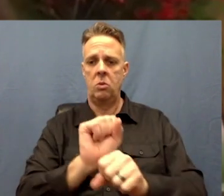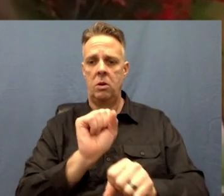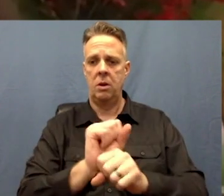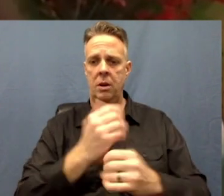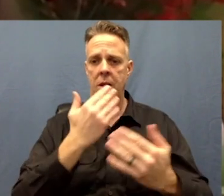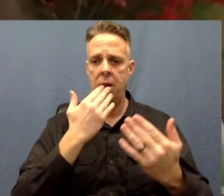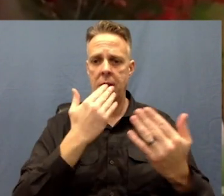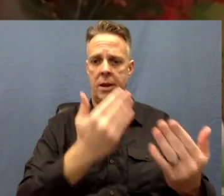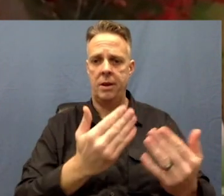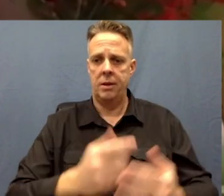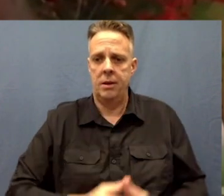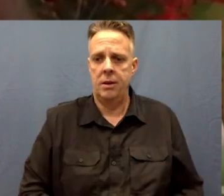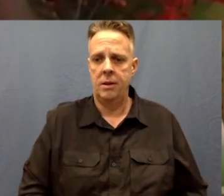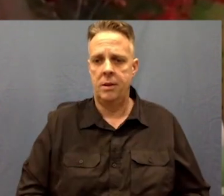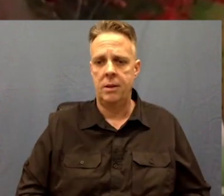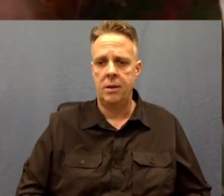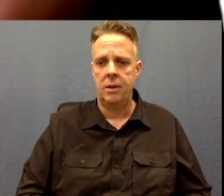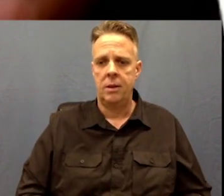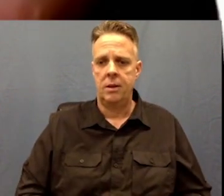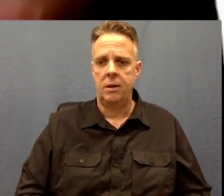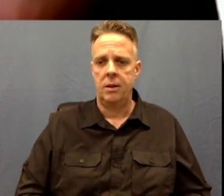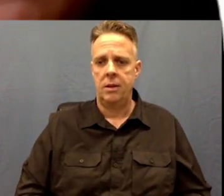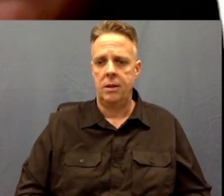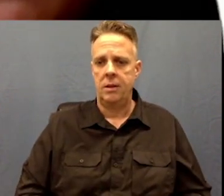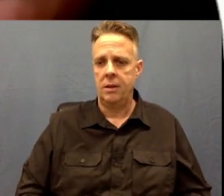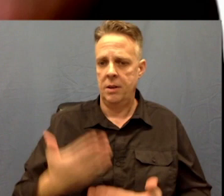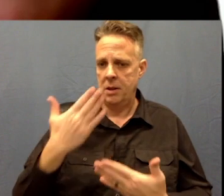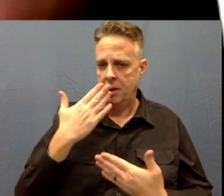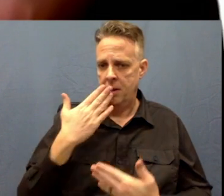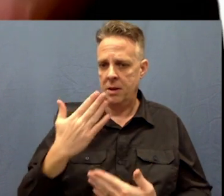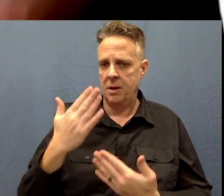THANK YOU SO MUCH, COMMISSIONER EUDALY. IT'S BEEN A PLEASURE TO WORK WITH YOU AND THANK YOU SO MUCH